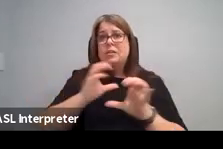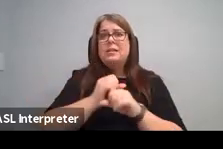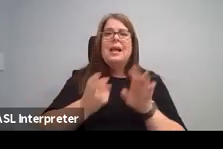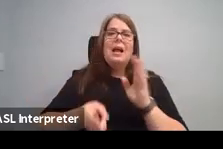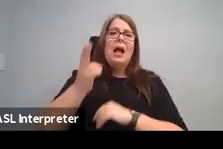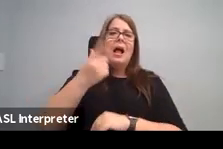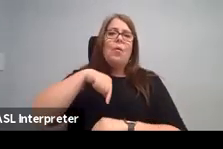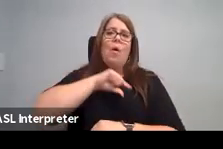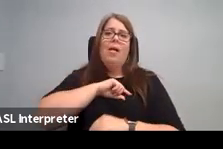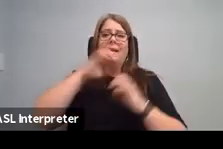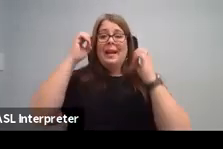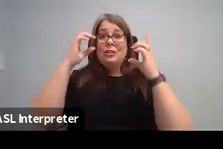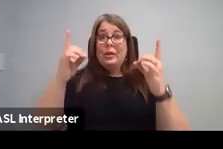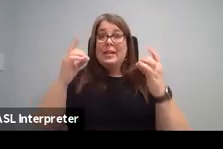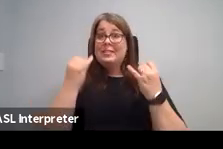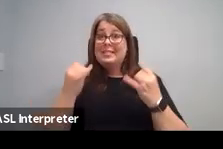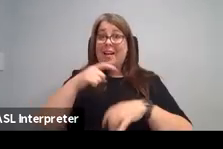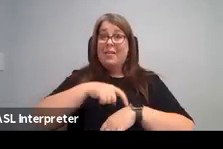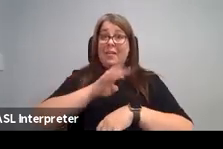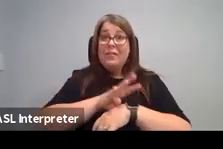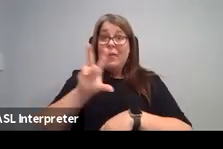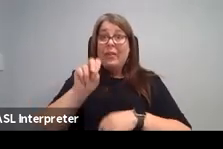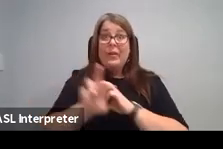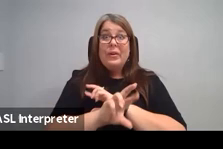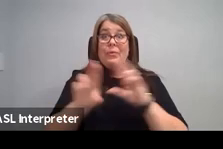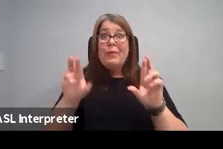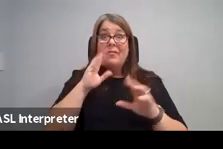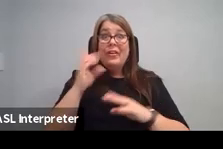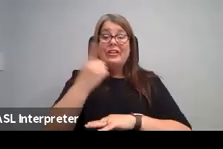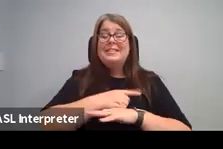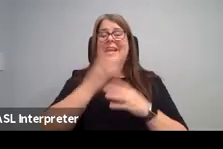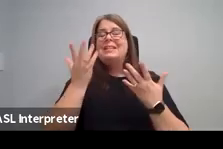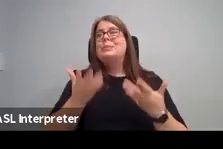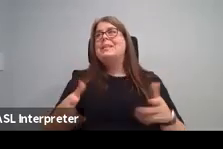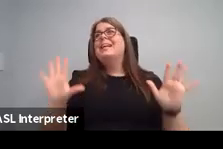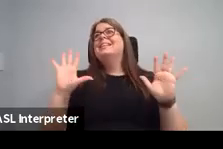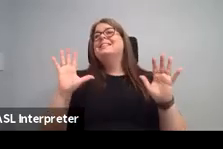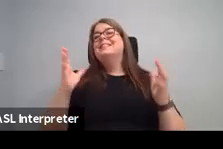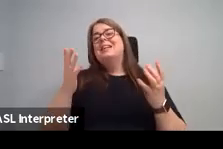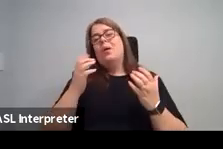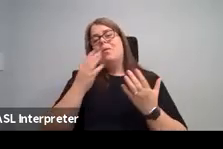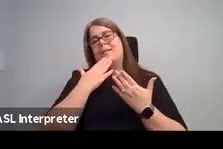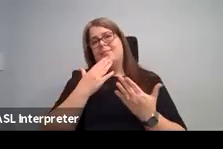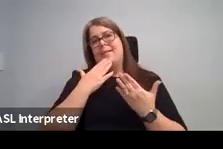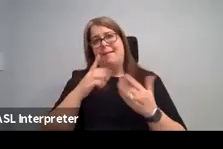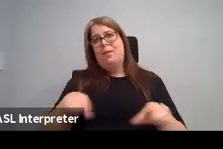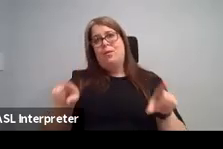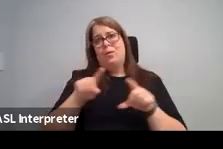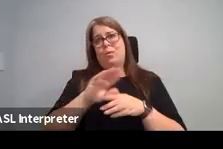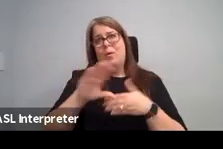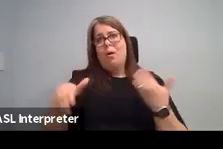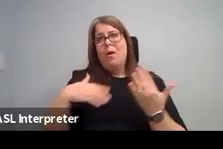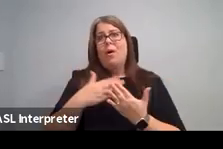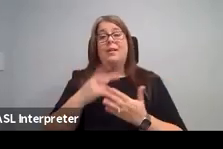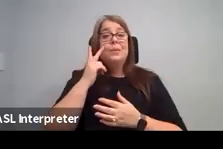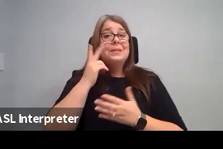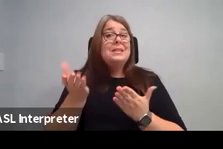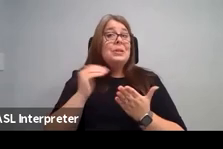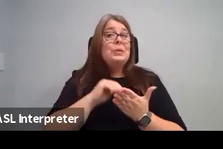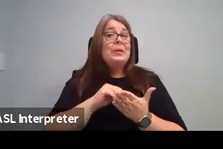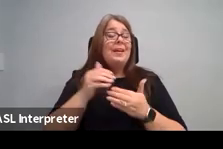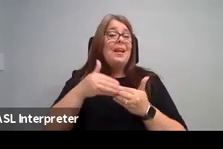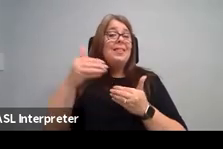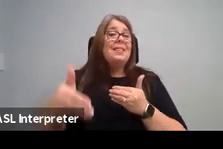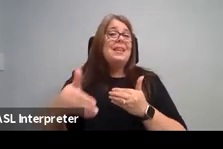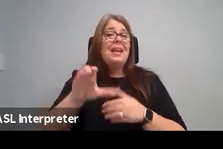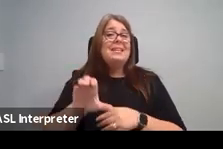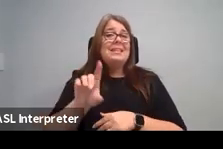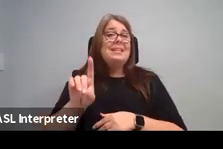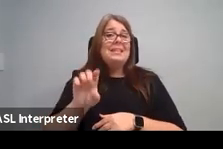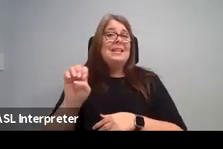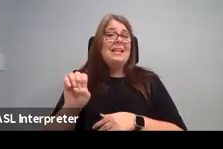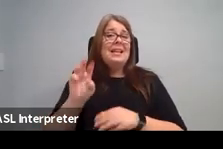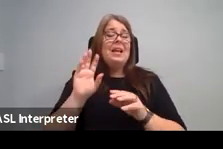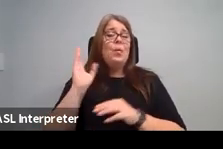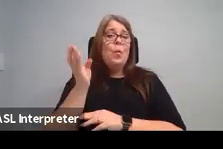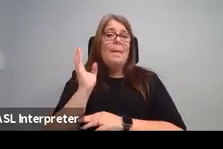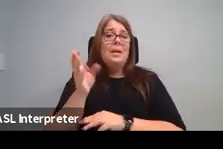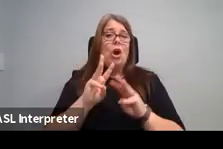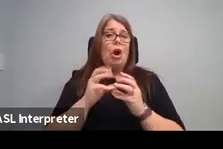Jewyl Alderson Clarke, SDCOE: Now that it's 430 and you are ready for your data and we just wanted to end on a moment of thanks and we will see you again at the next speedy webinar coming soon and